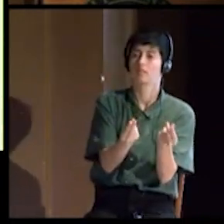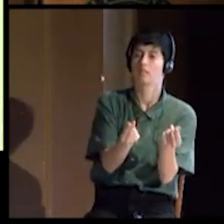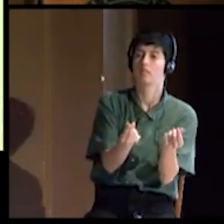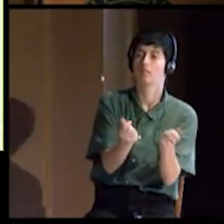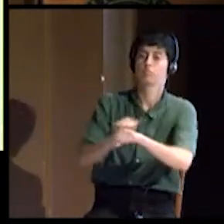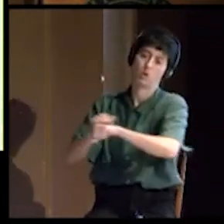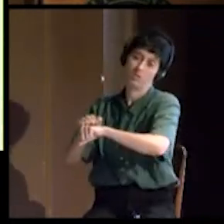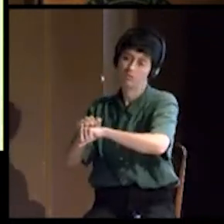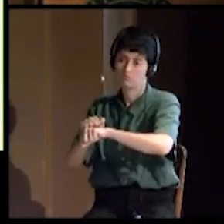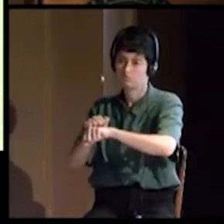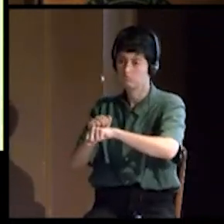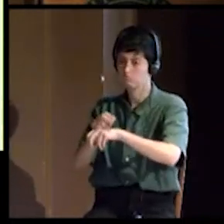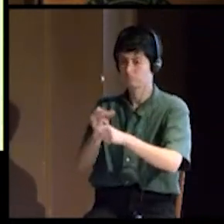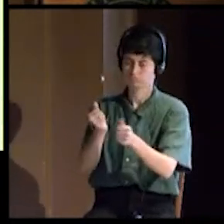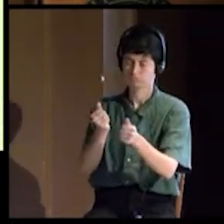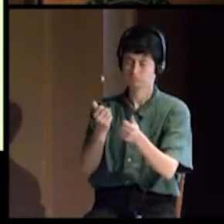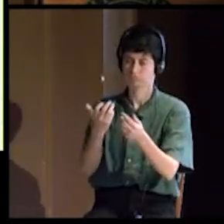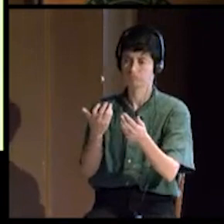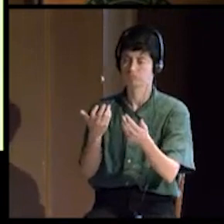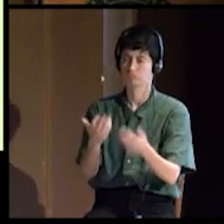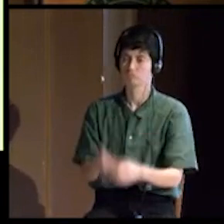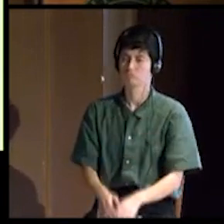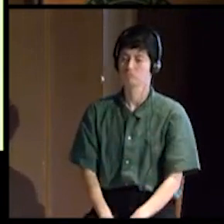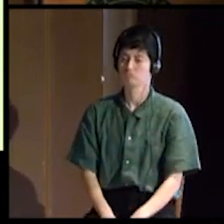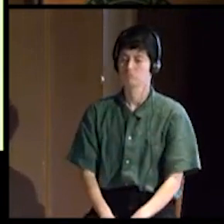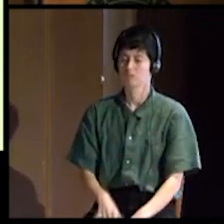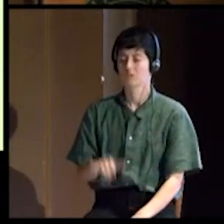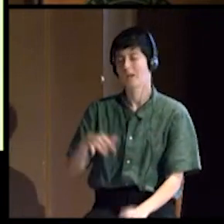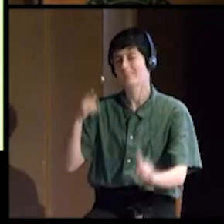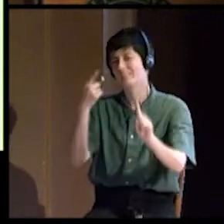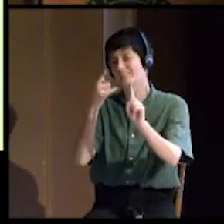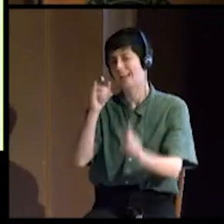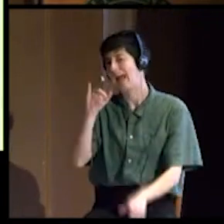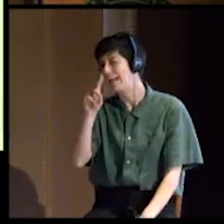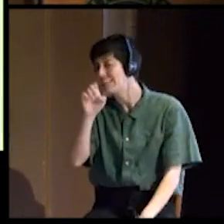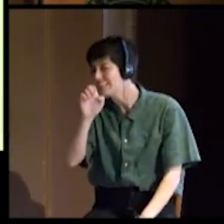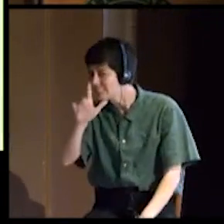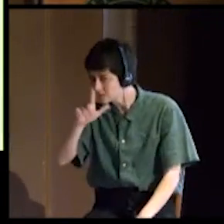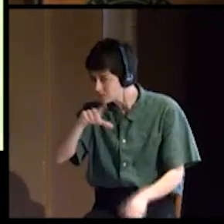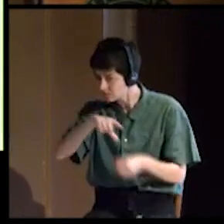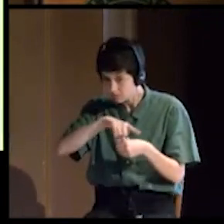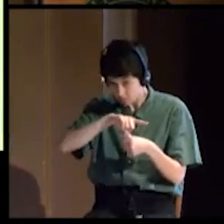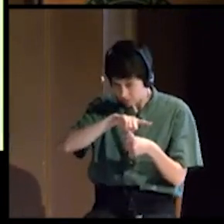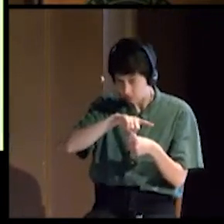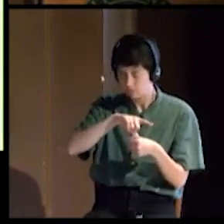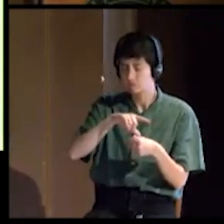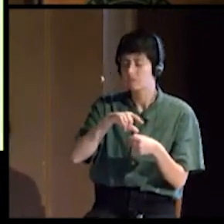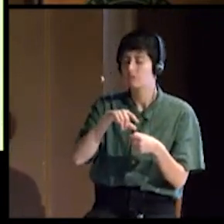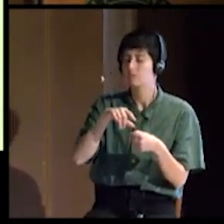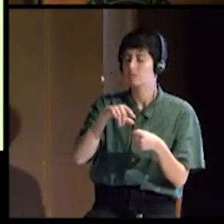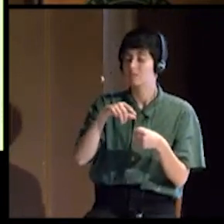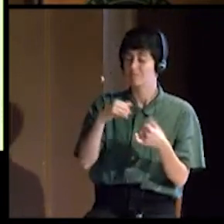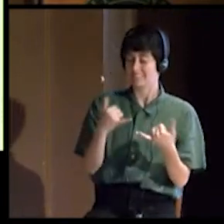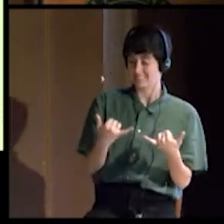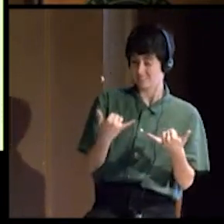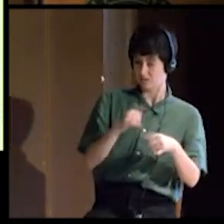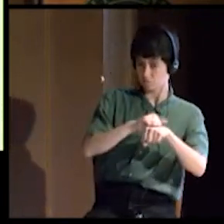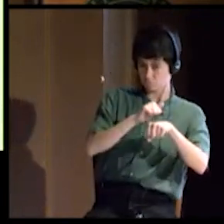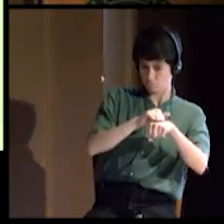Now this is for an ideal liquid and the rocks we're talking about today have a teeny amount of iron and a teeny amount of calcium. And the effect of that is